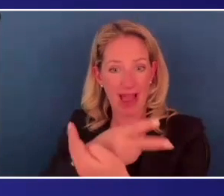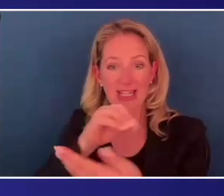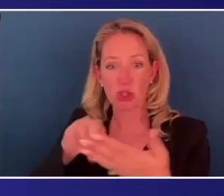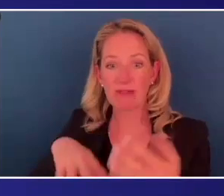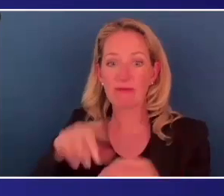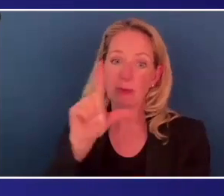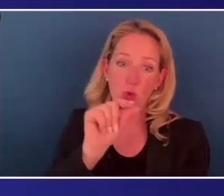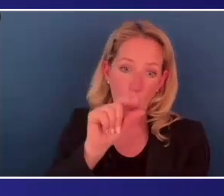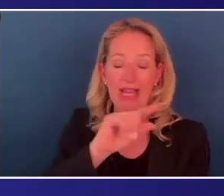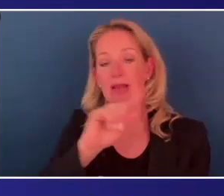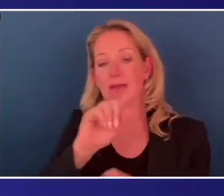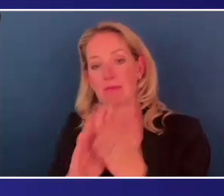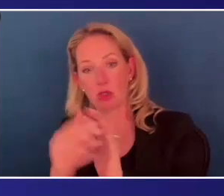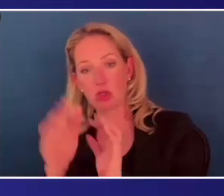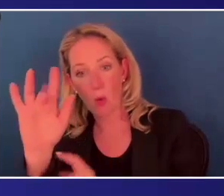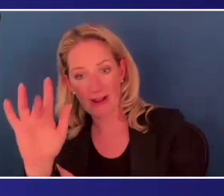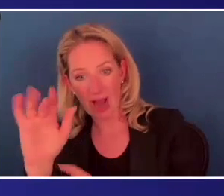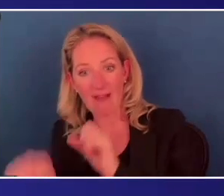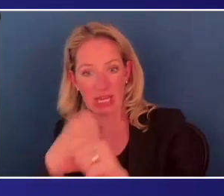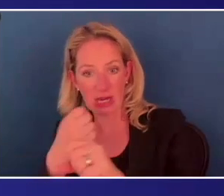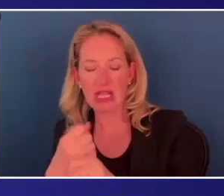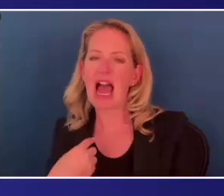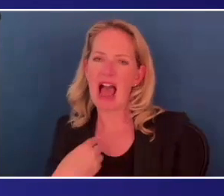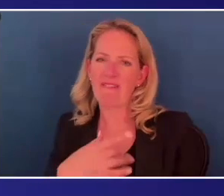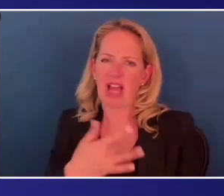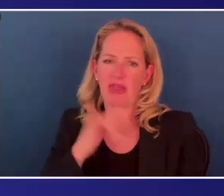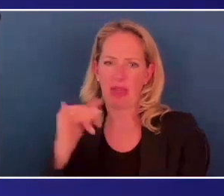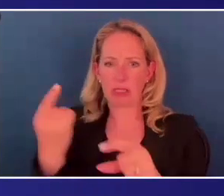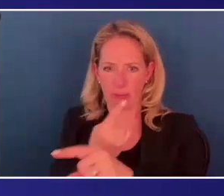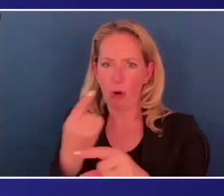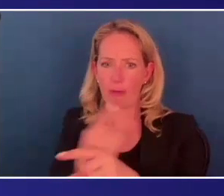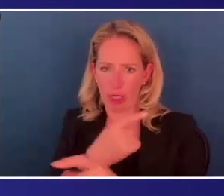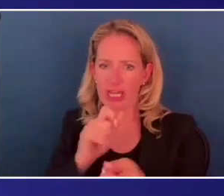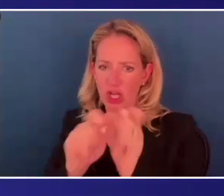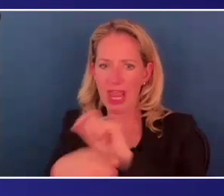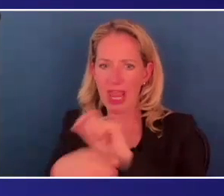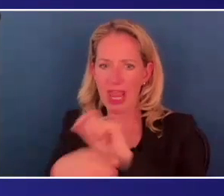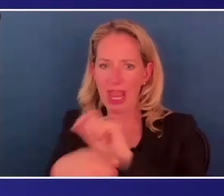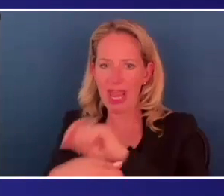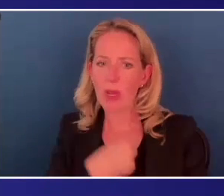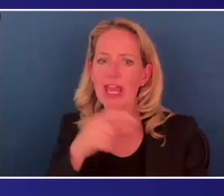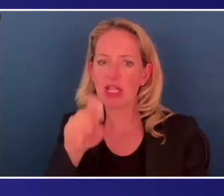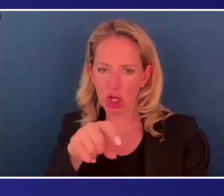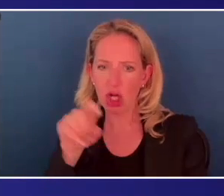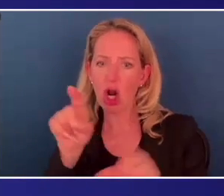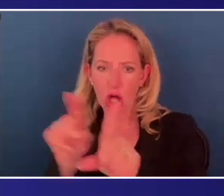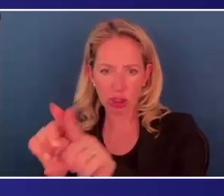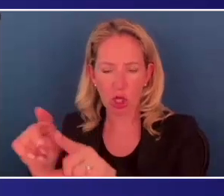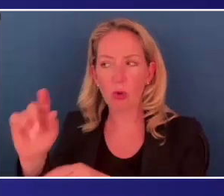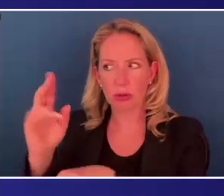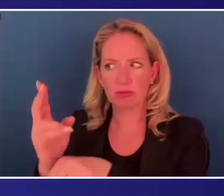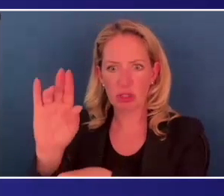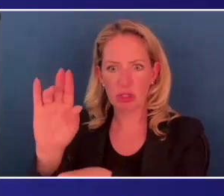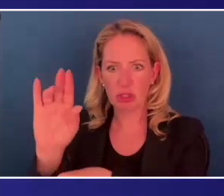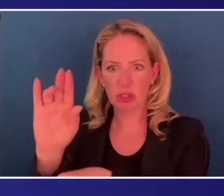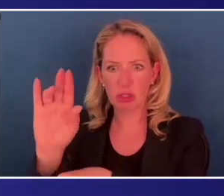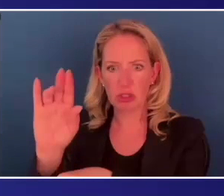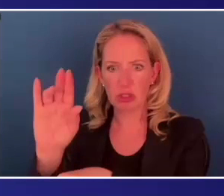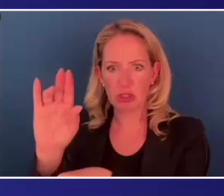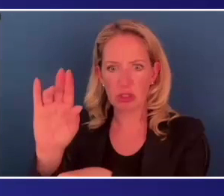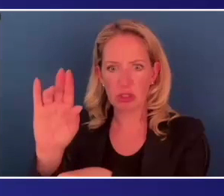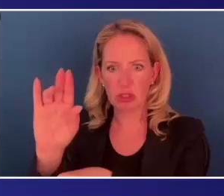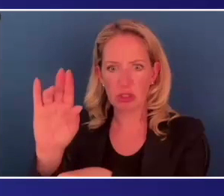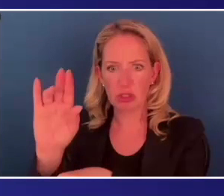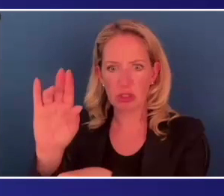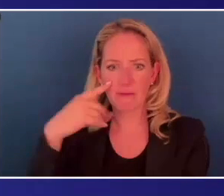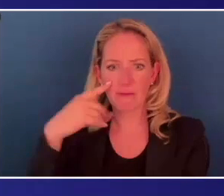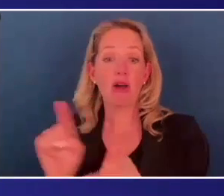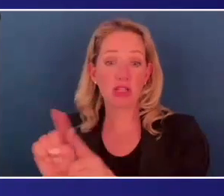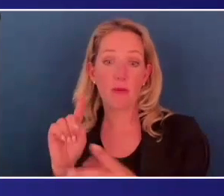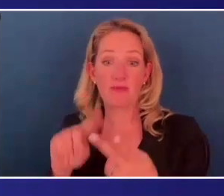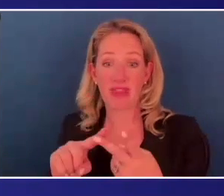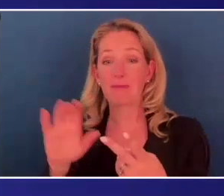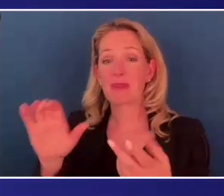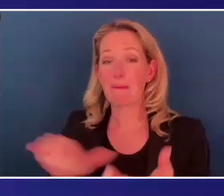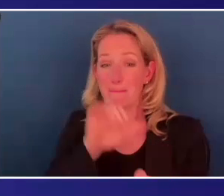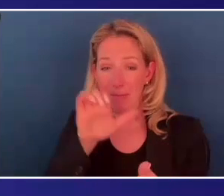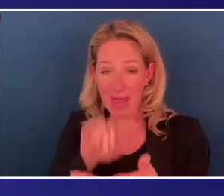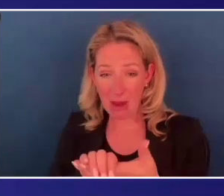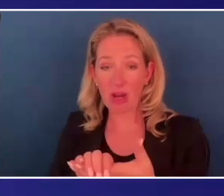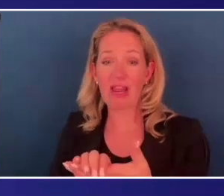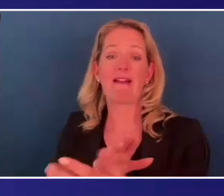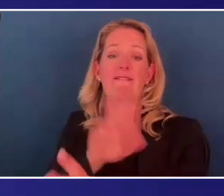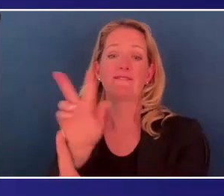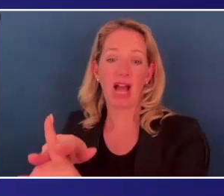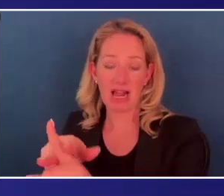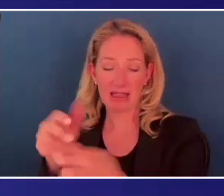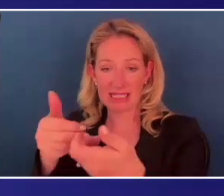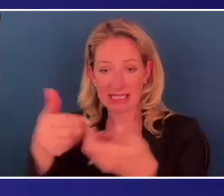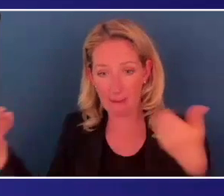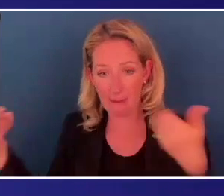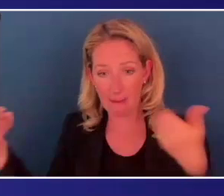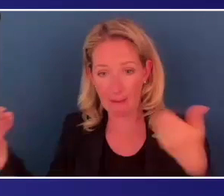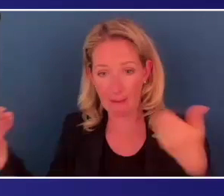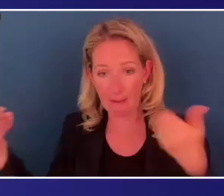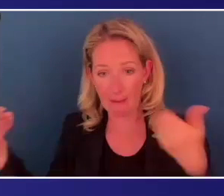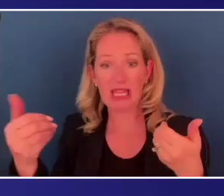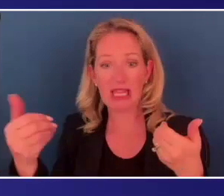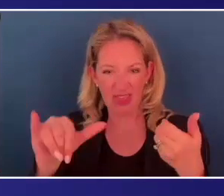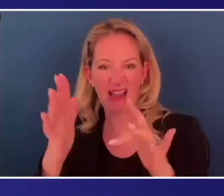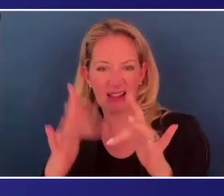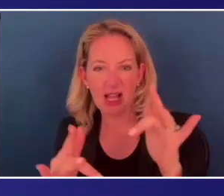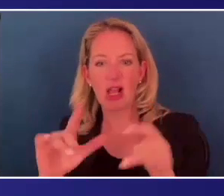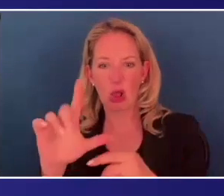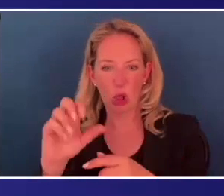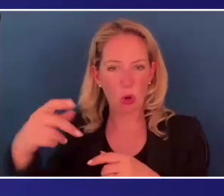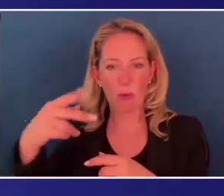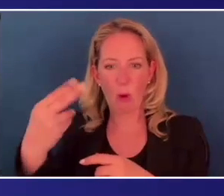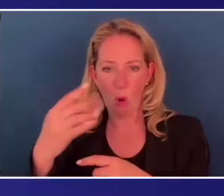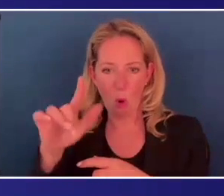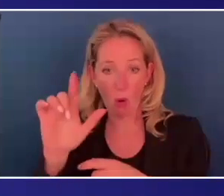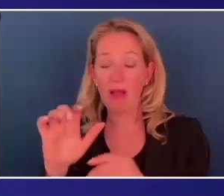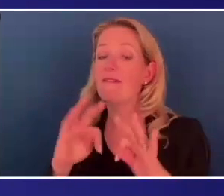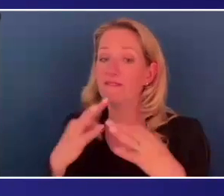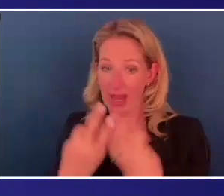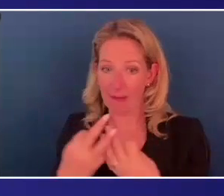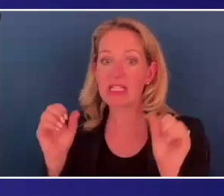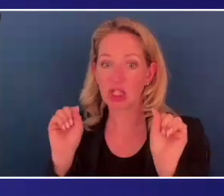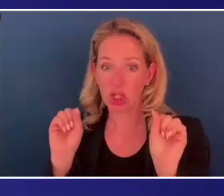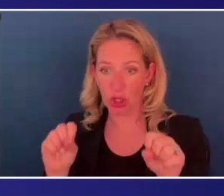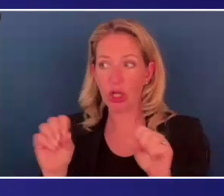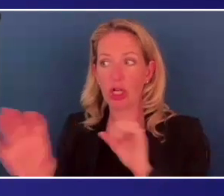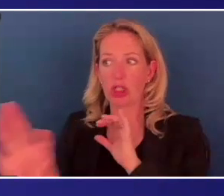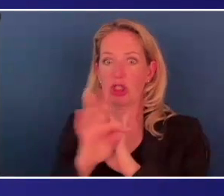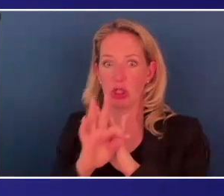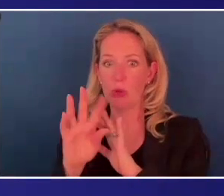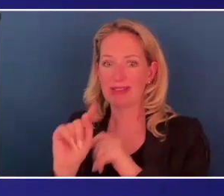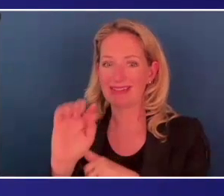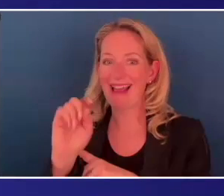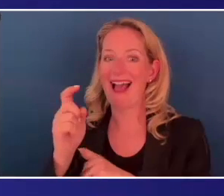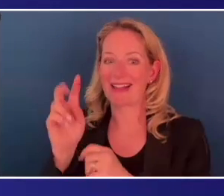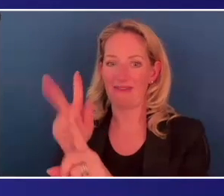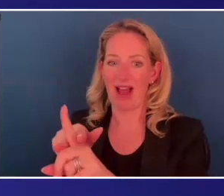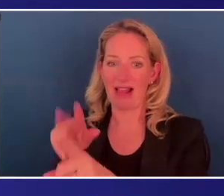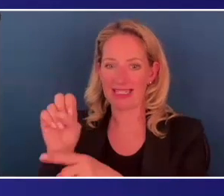I think that's an appropriate change and we should look to do the same thing for pay. The other thing they did was they closed the married filing separately loophole where families could strategically choose their tax filing status to to minimize payments.